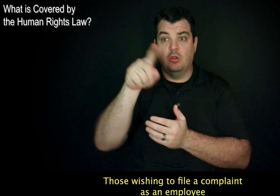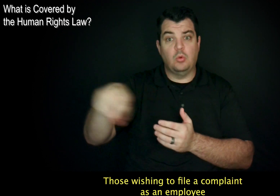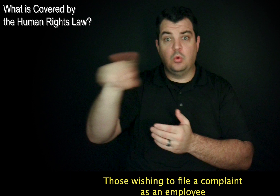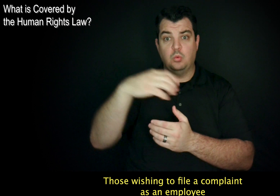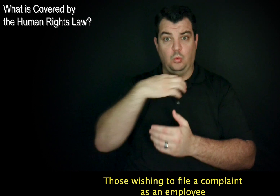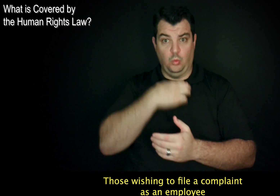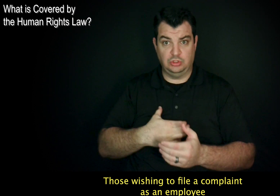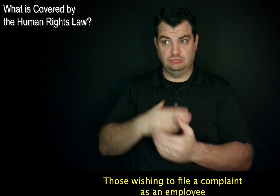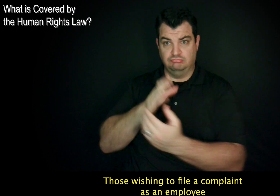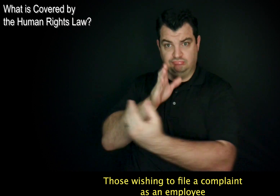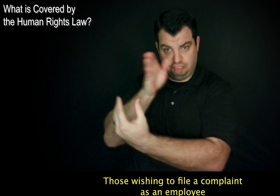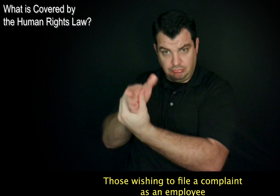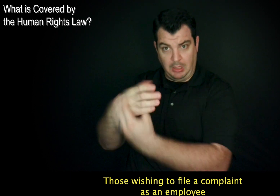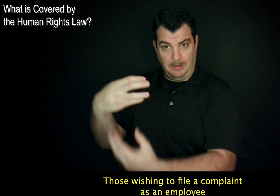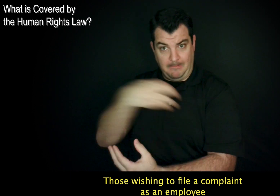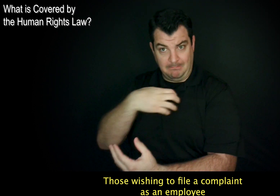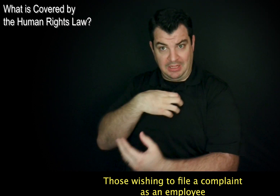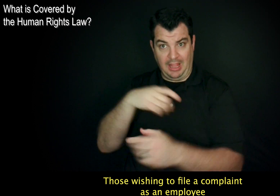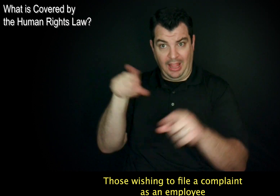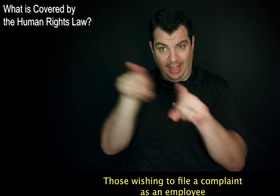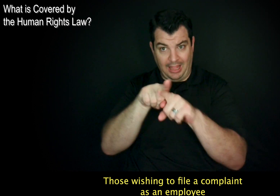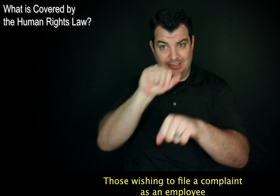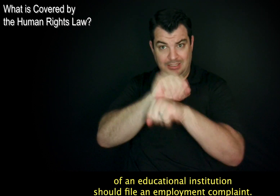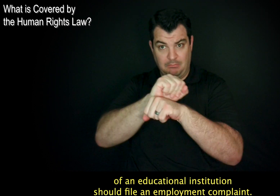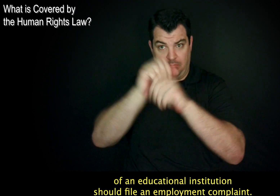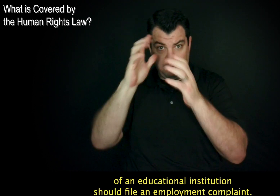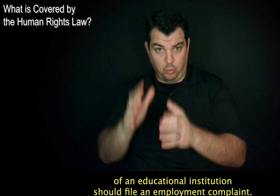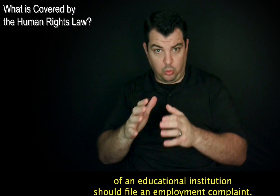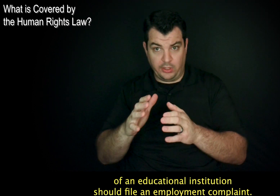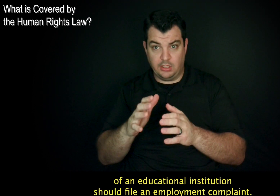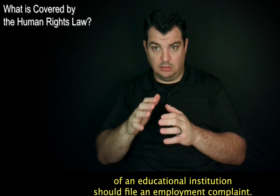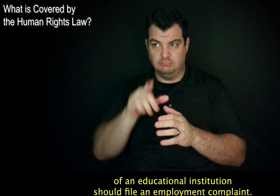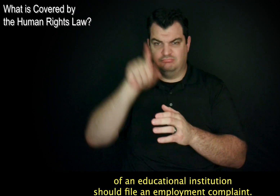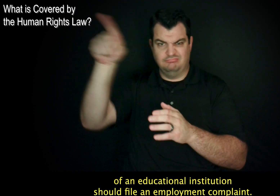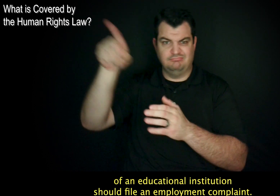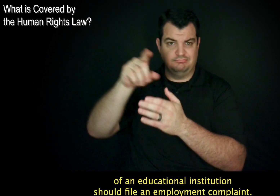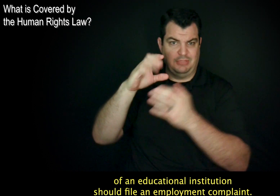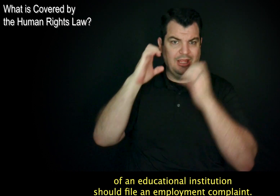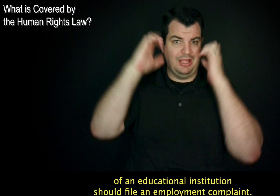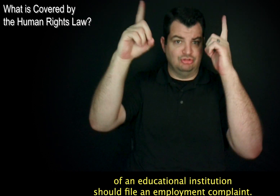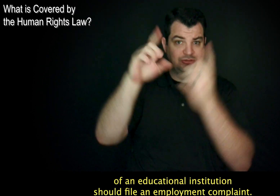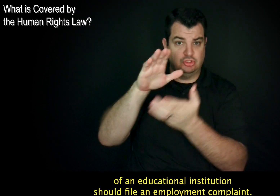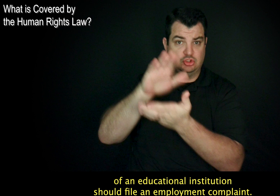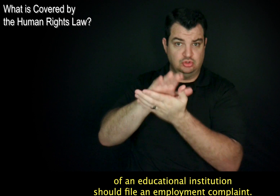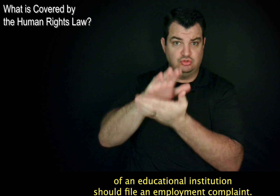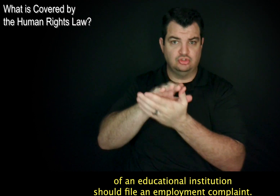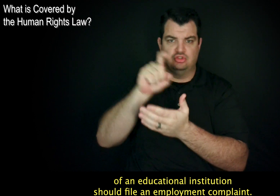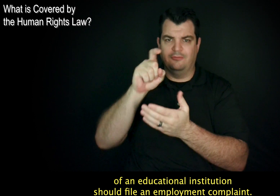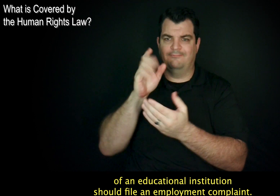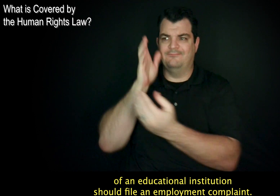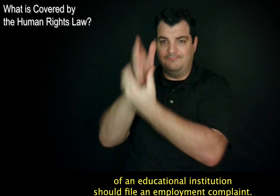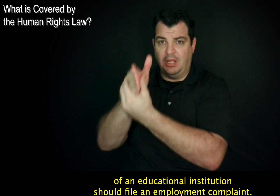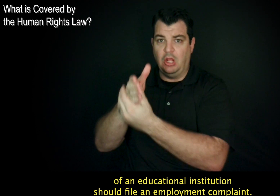Those wishing to file a complaint as an employee of an educational institution should file an employment complaint.